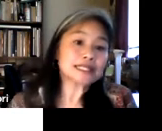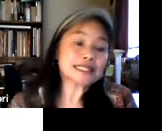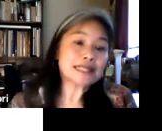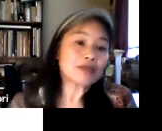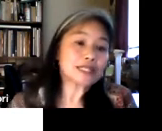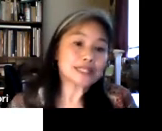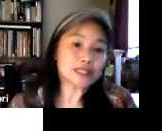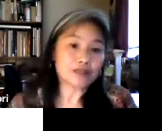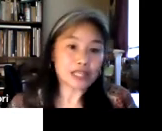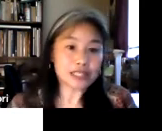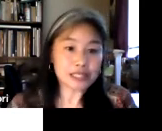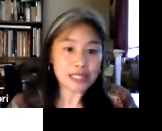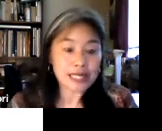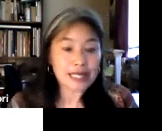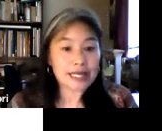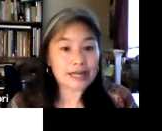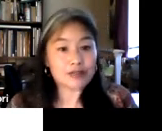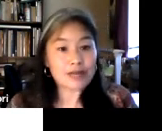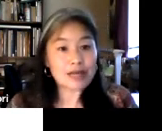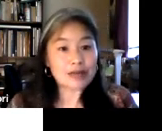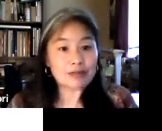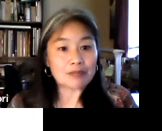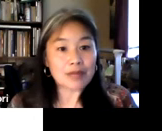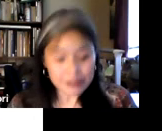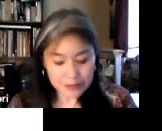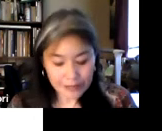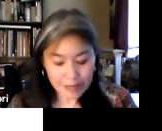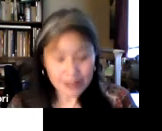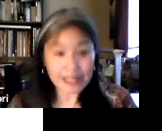preserve that idea instead of get absorbed into this larger,